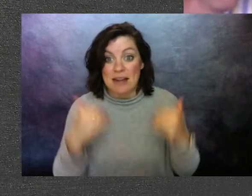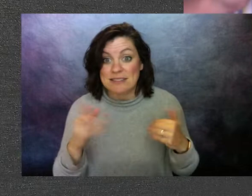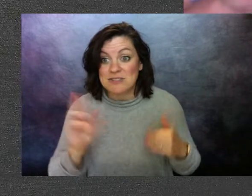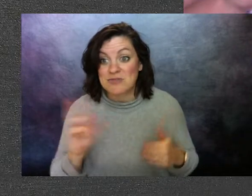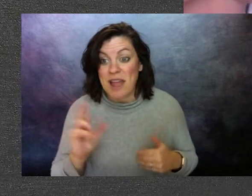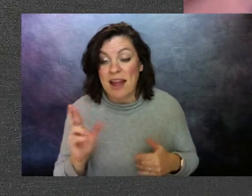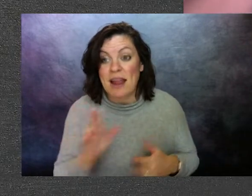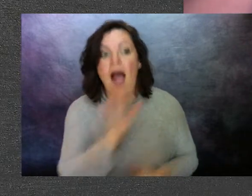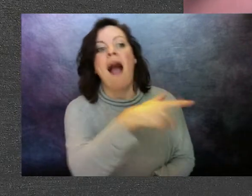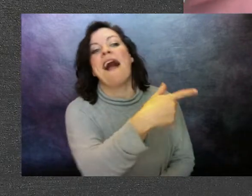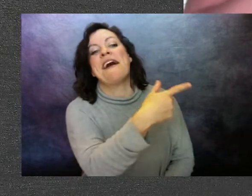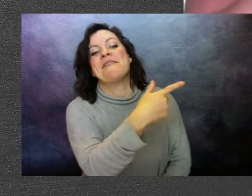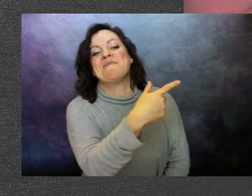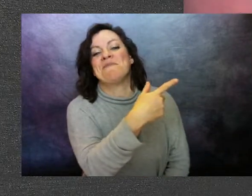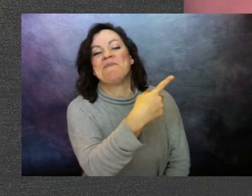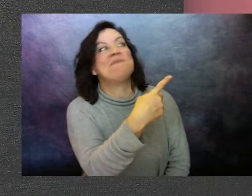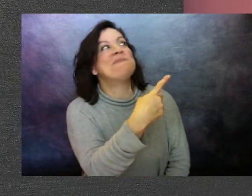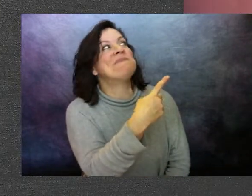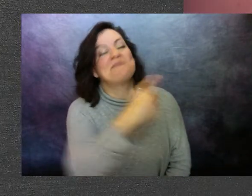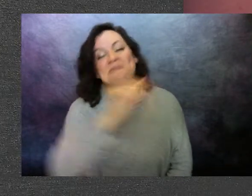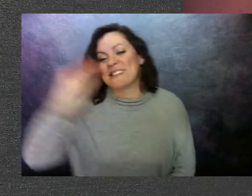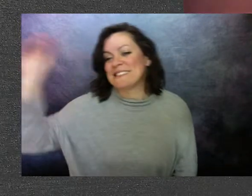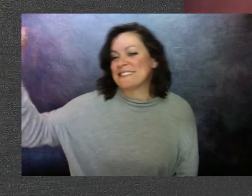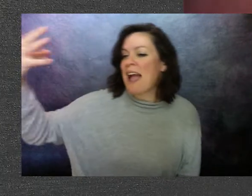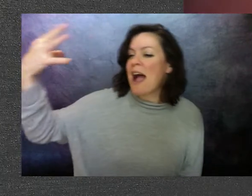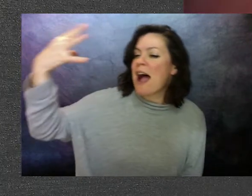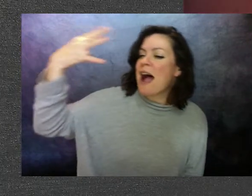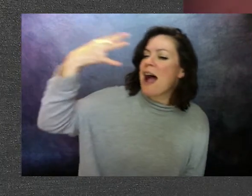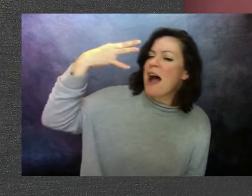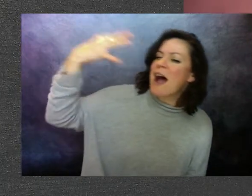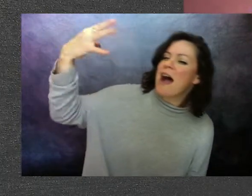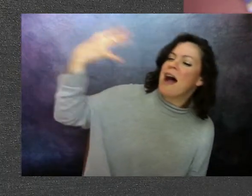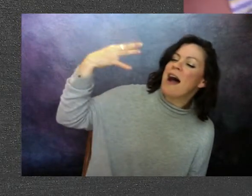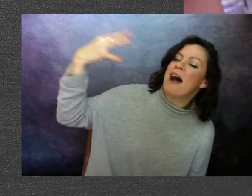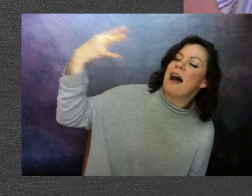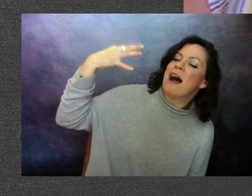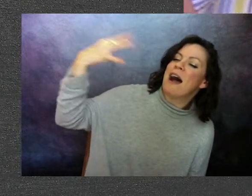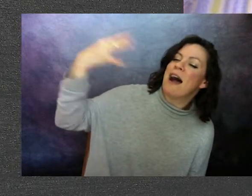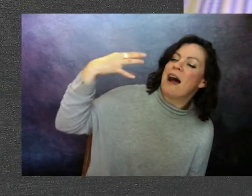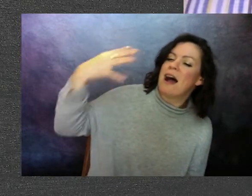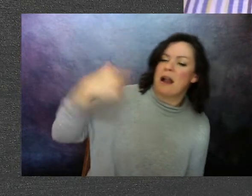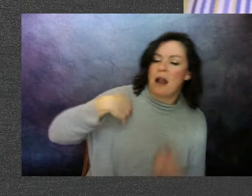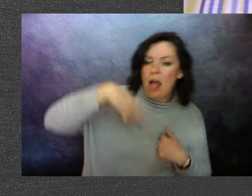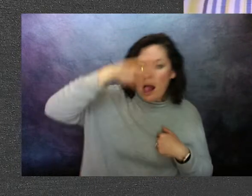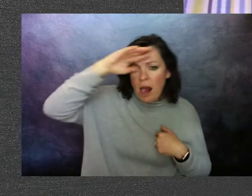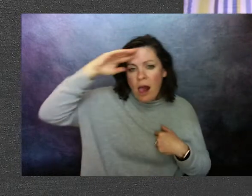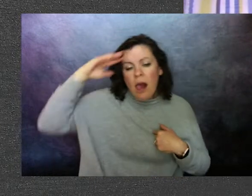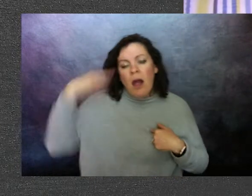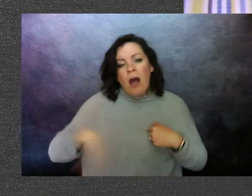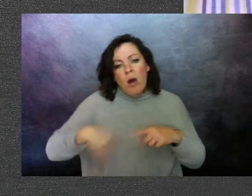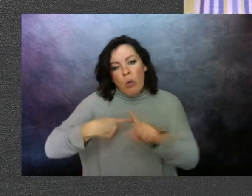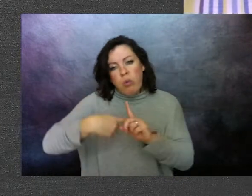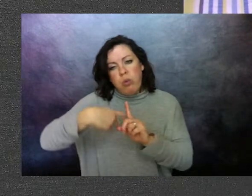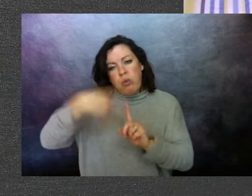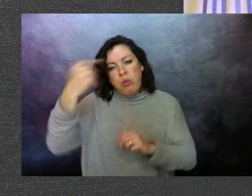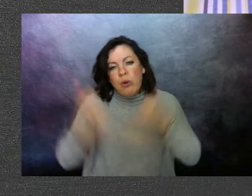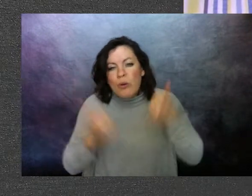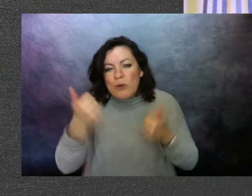Are you ready? It is the sun. It is super sunny and hot outside. What do you think?